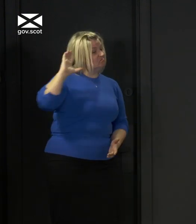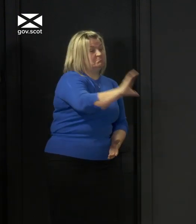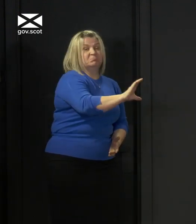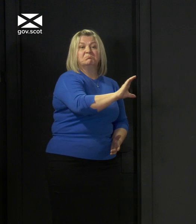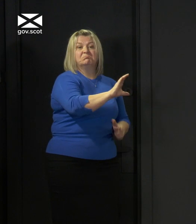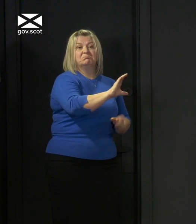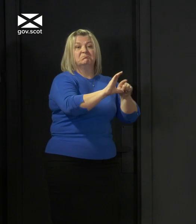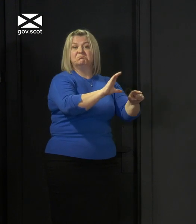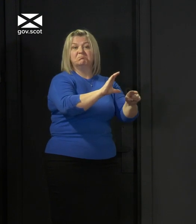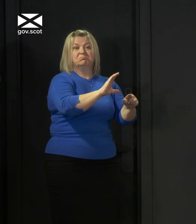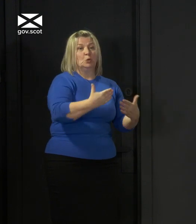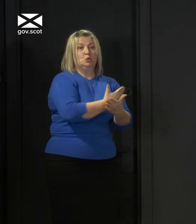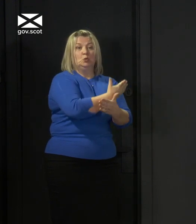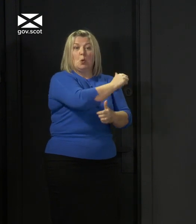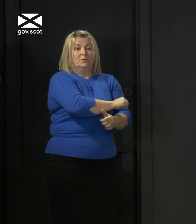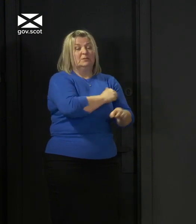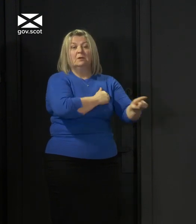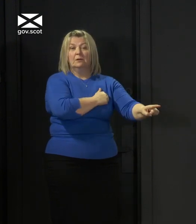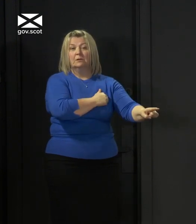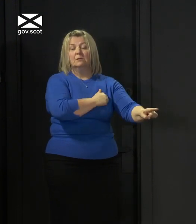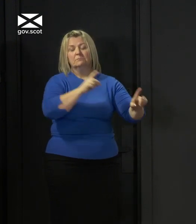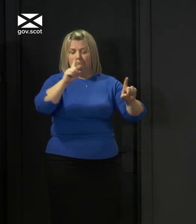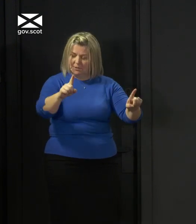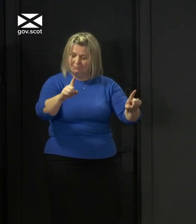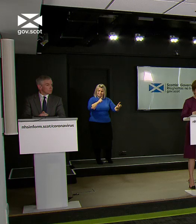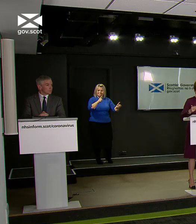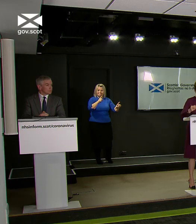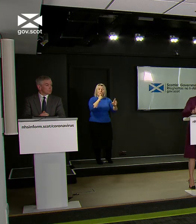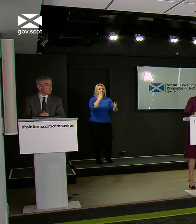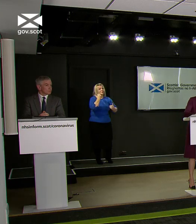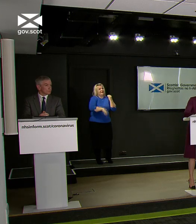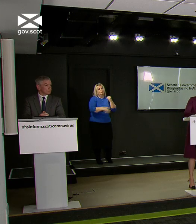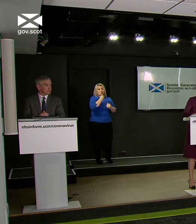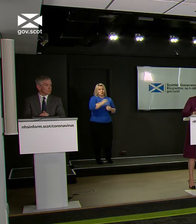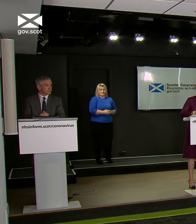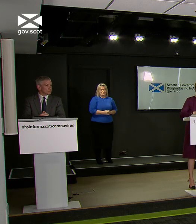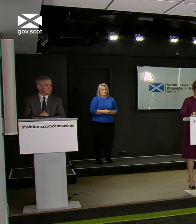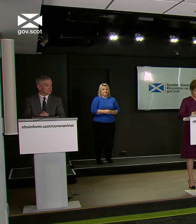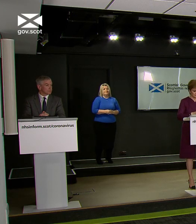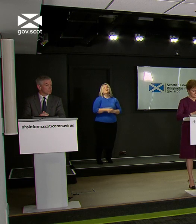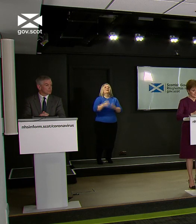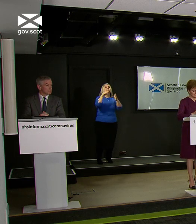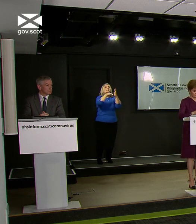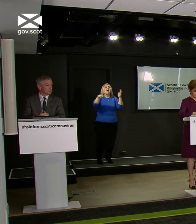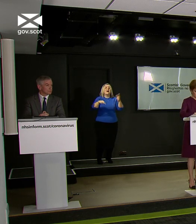albeit that I still hope we never have to use it James Matthews from Sky